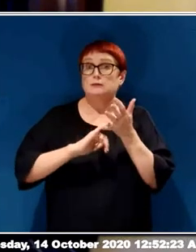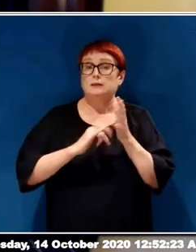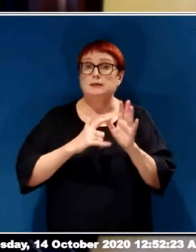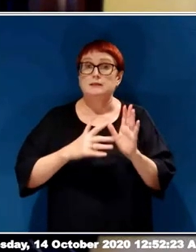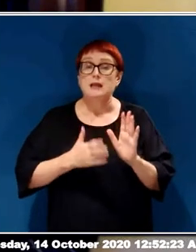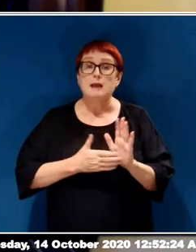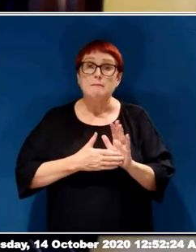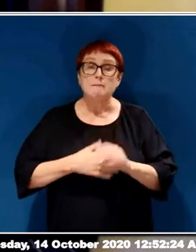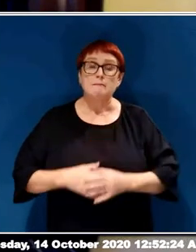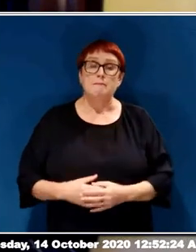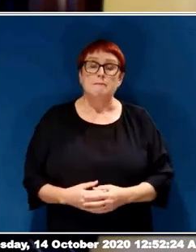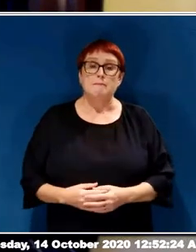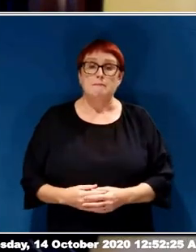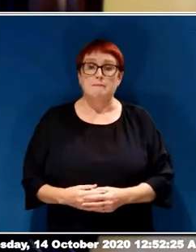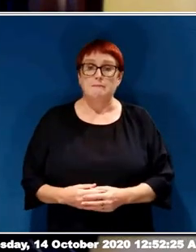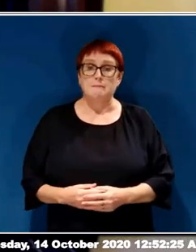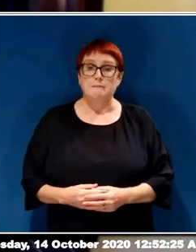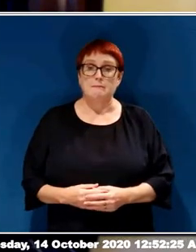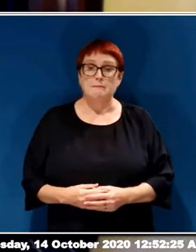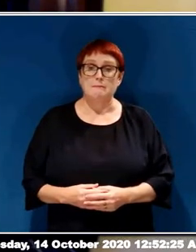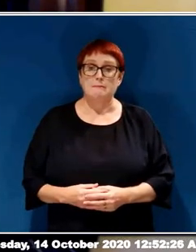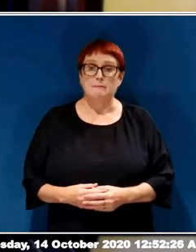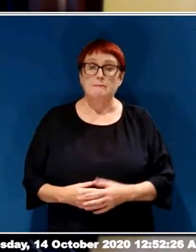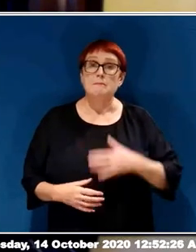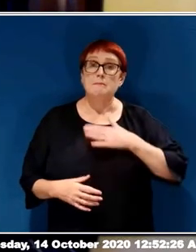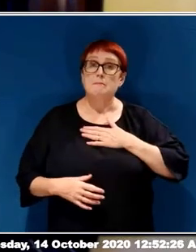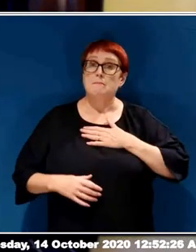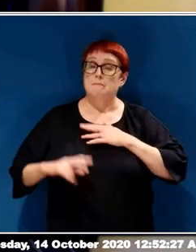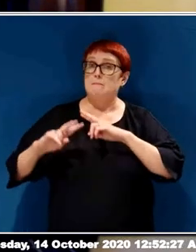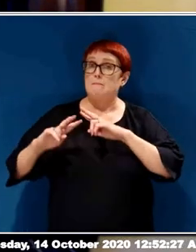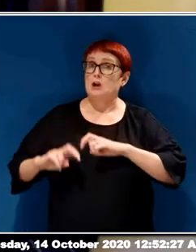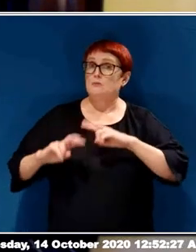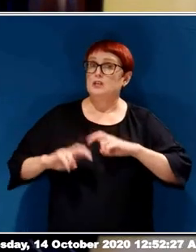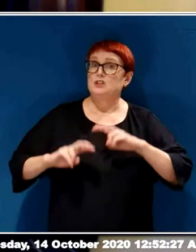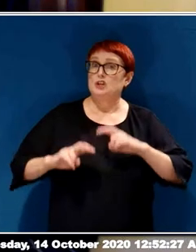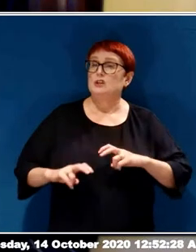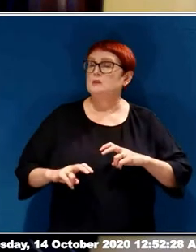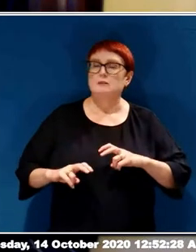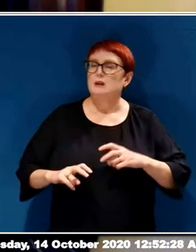I've heard these stories where students and their families are told that their